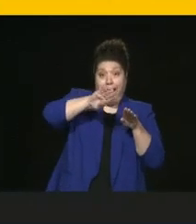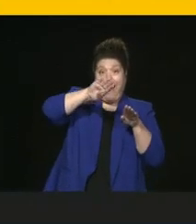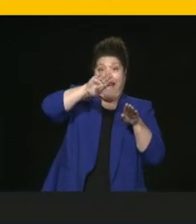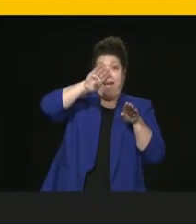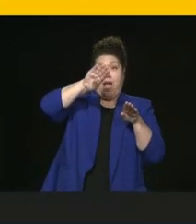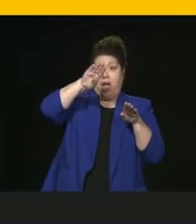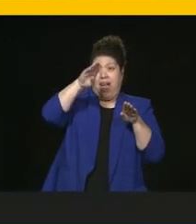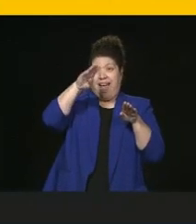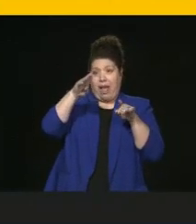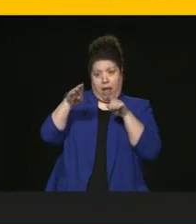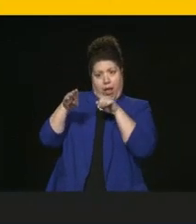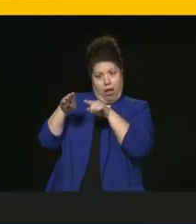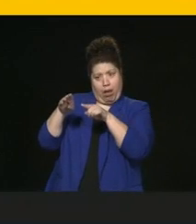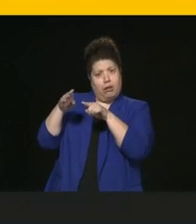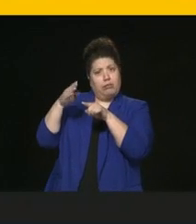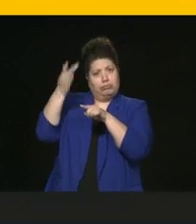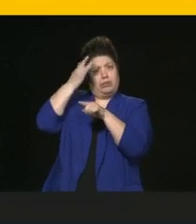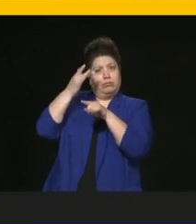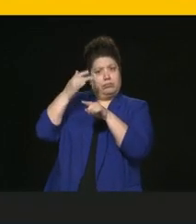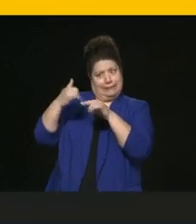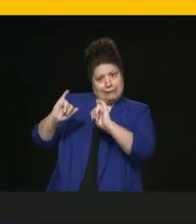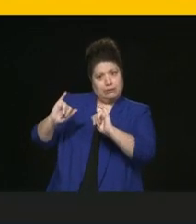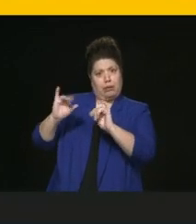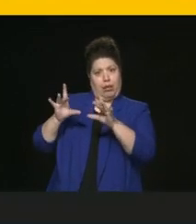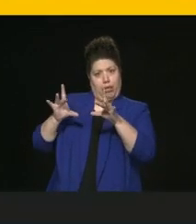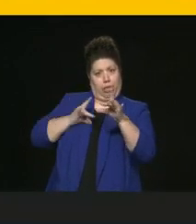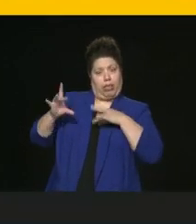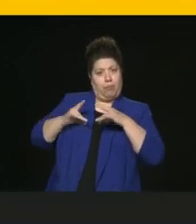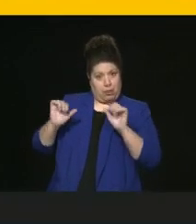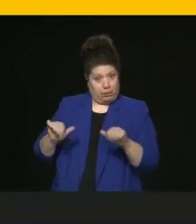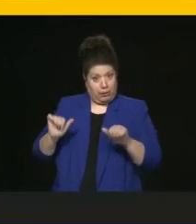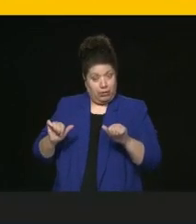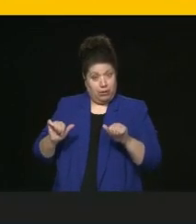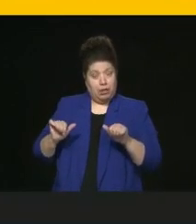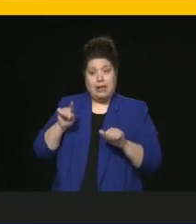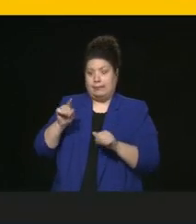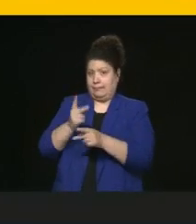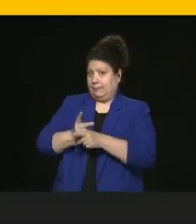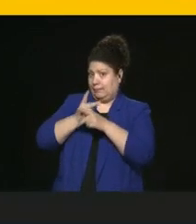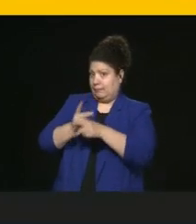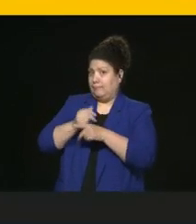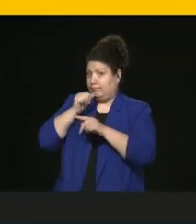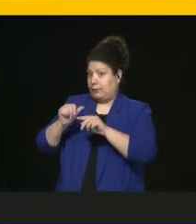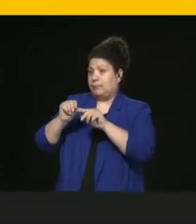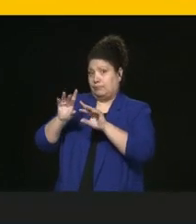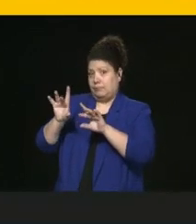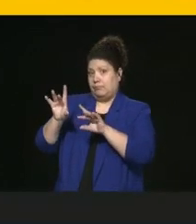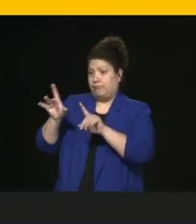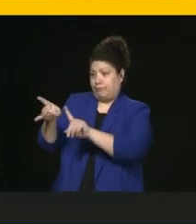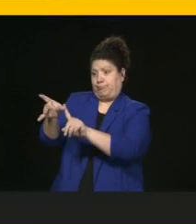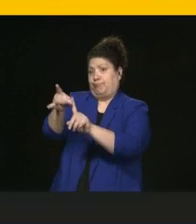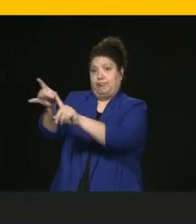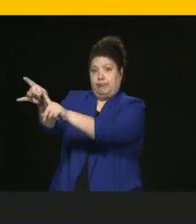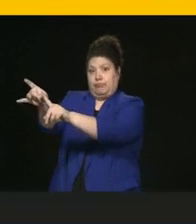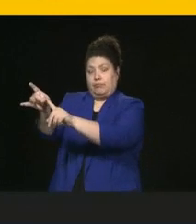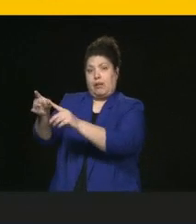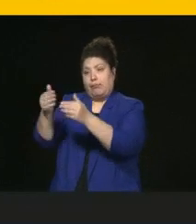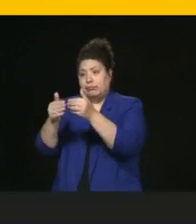IF YOU DO NOT, THEN YOU EXPERIENCE A RESURGENCE.